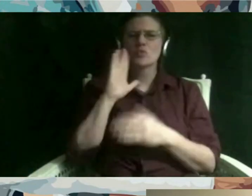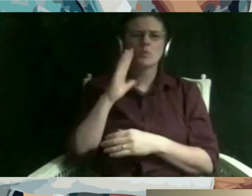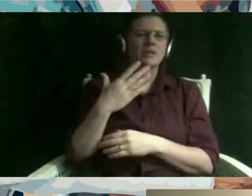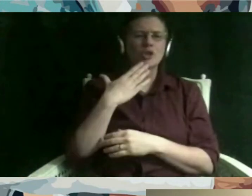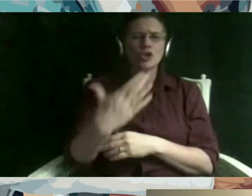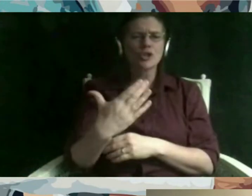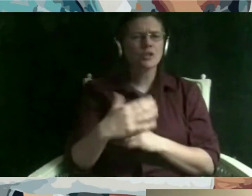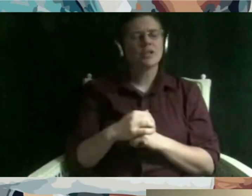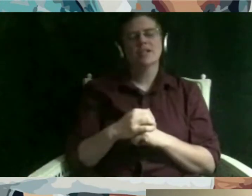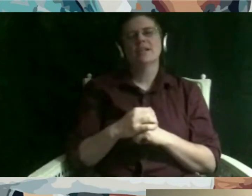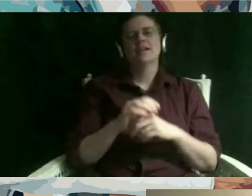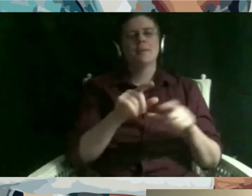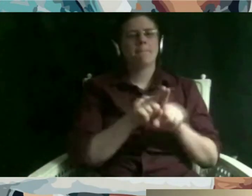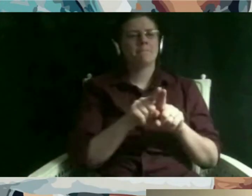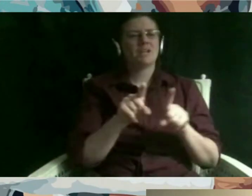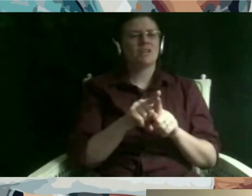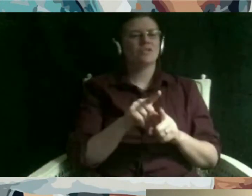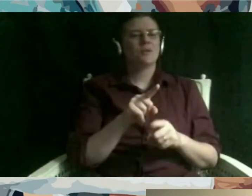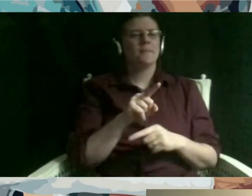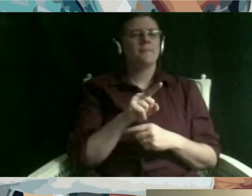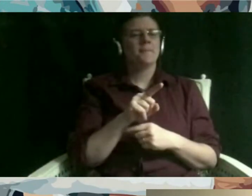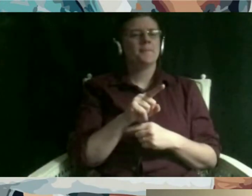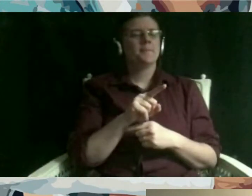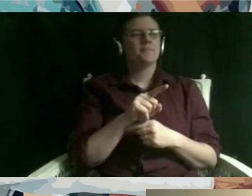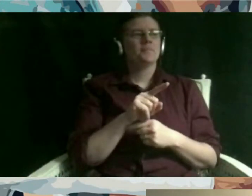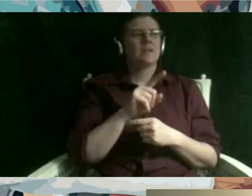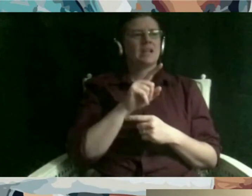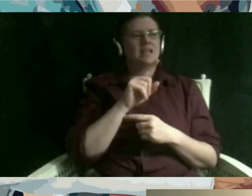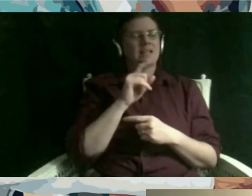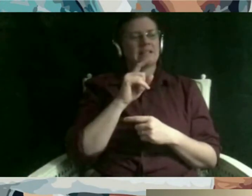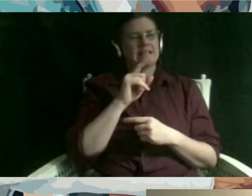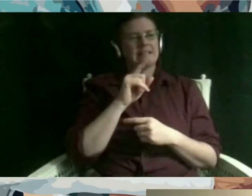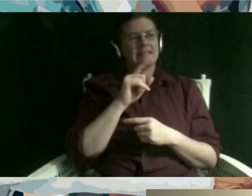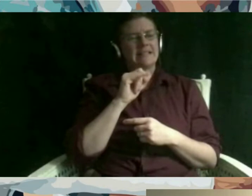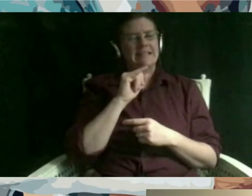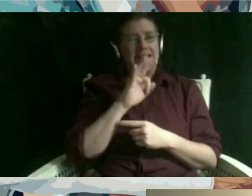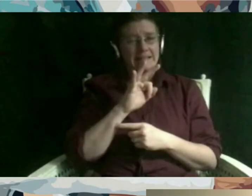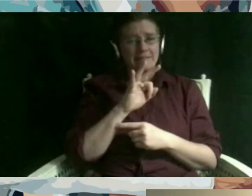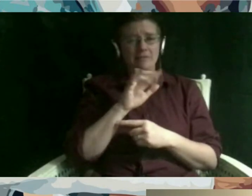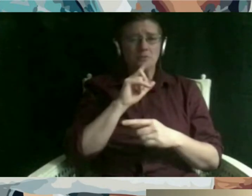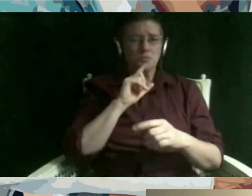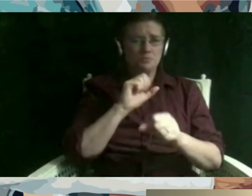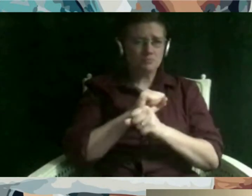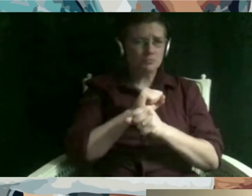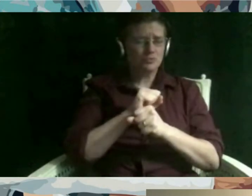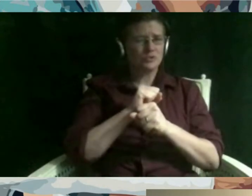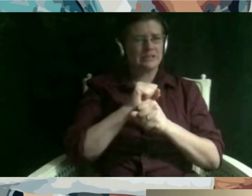one was that he truly believed that we got to know each other if you really got to know one another